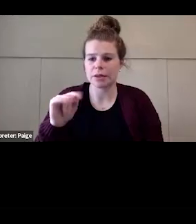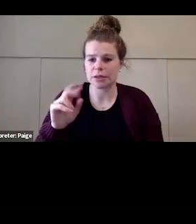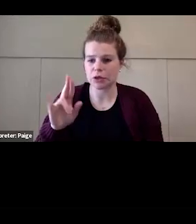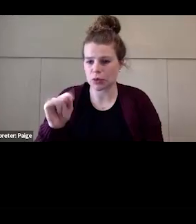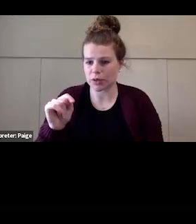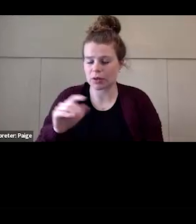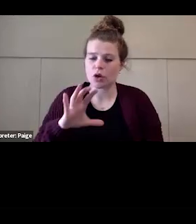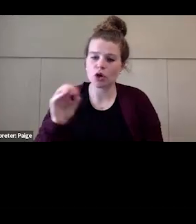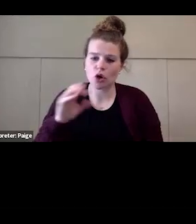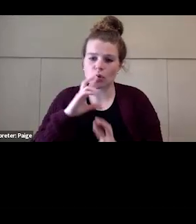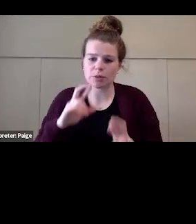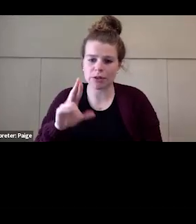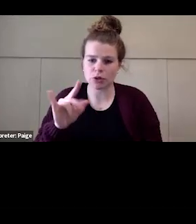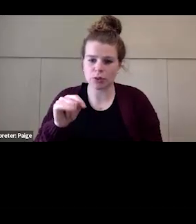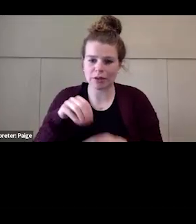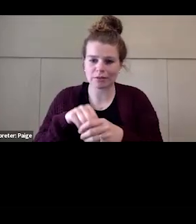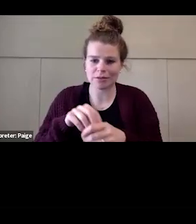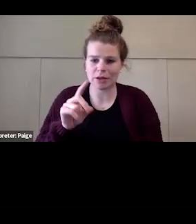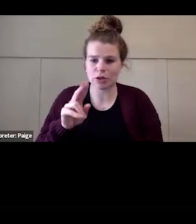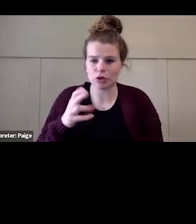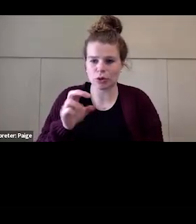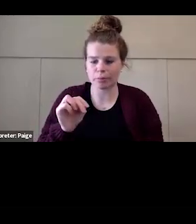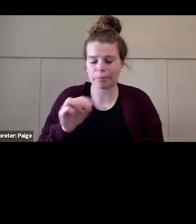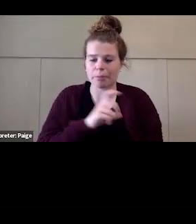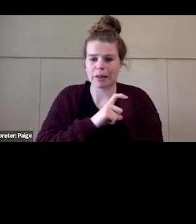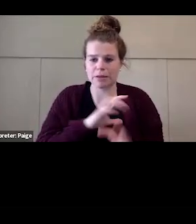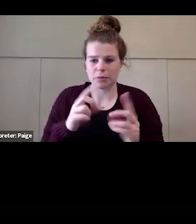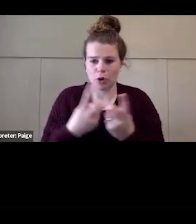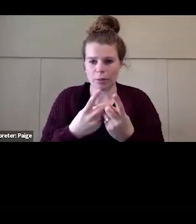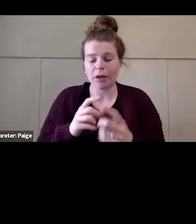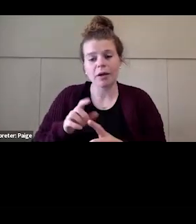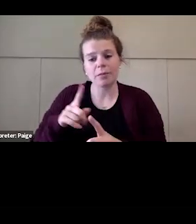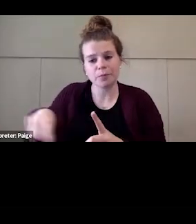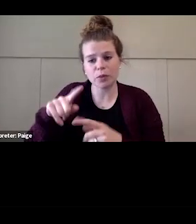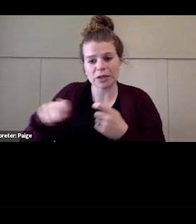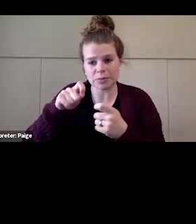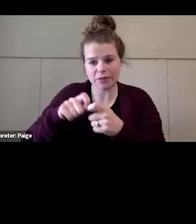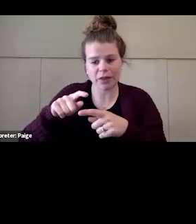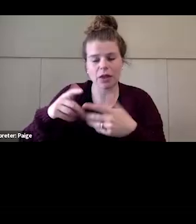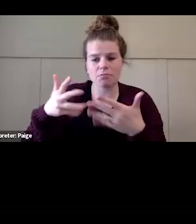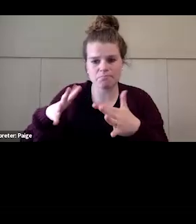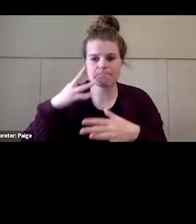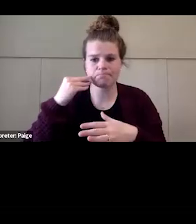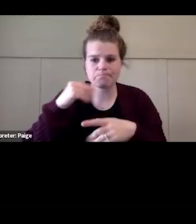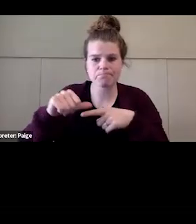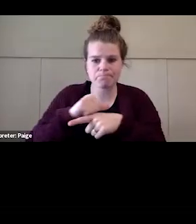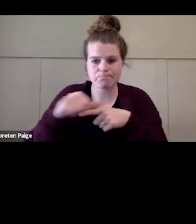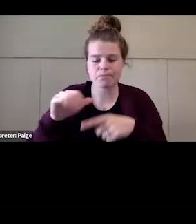or a co-response unit within the Durham Police Department. And they're specifically trained officers who have received that CIT training